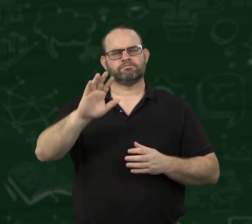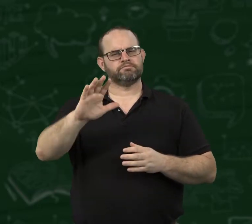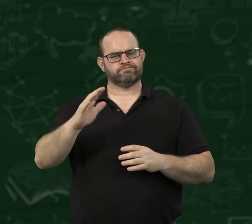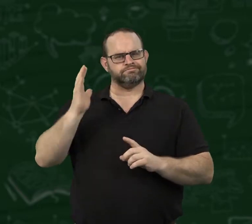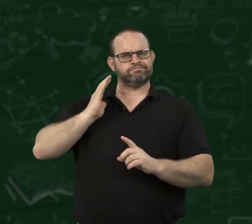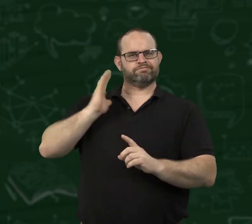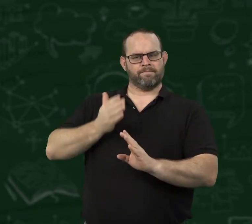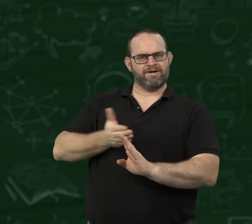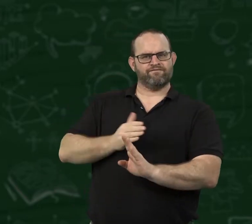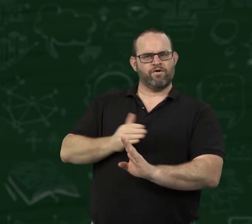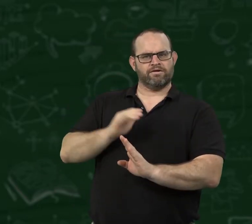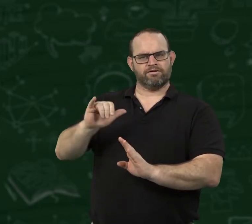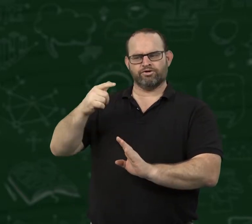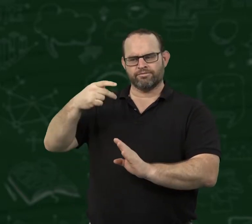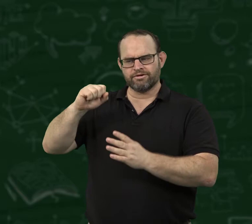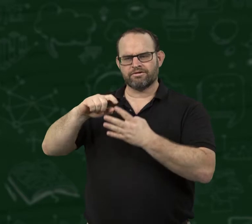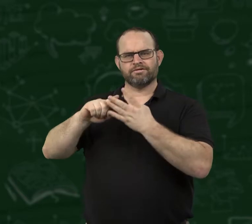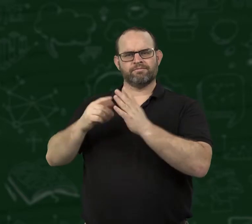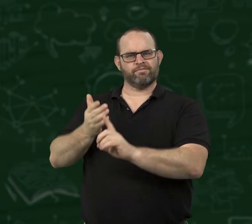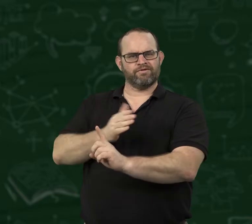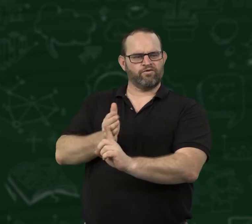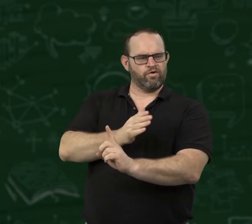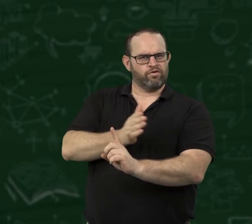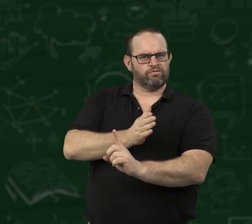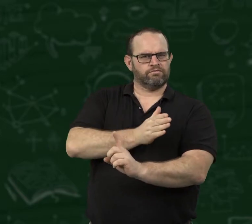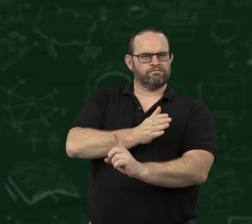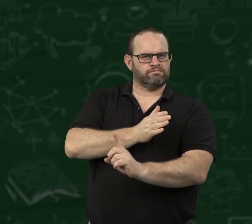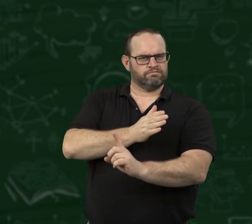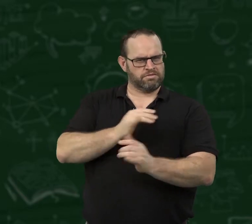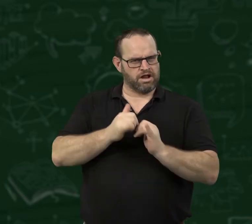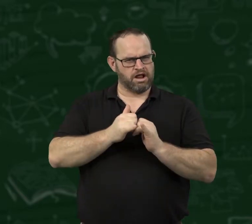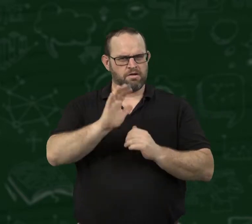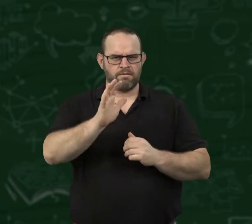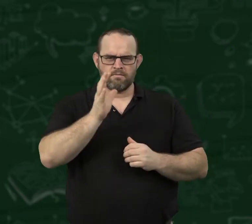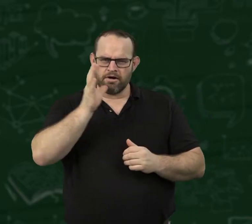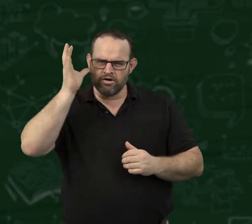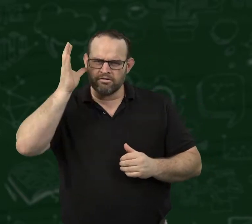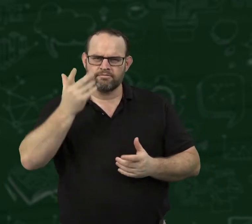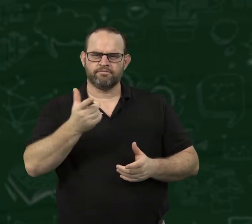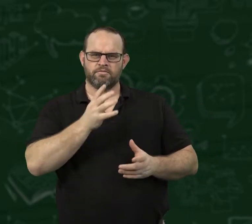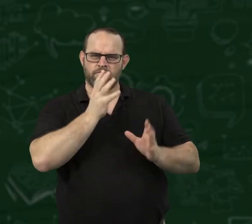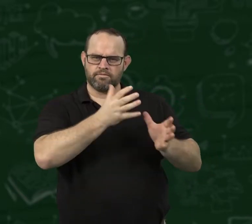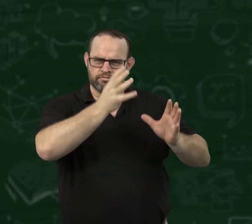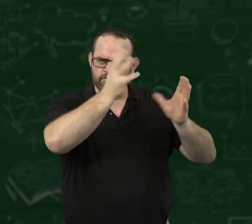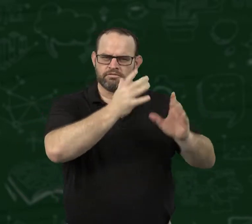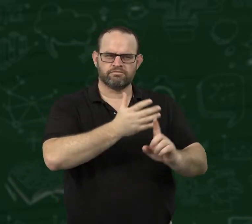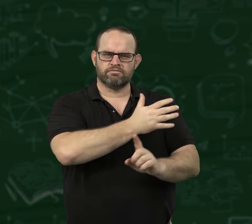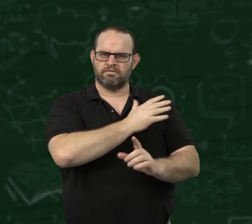What did we do before technology? What did our parents and grandparents do?